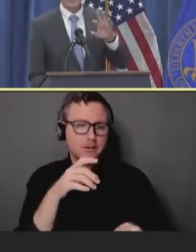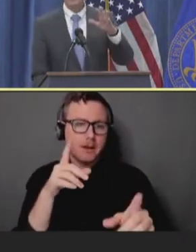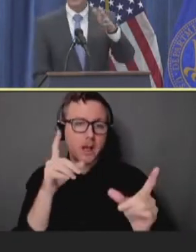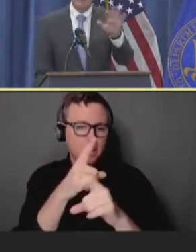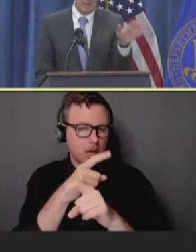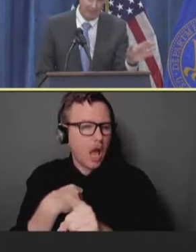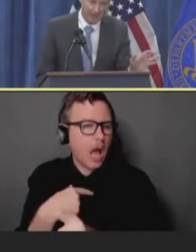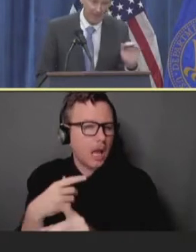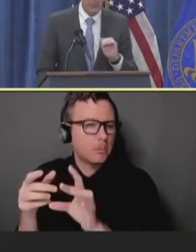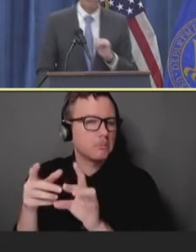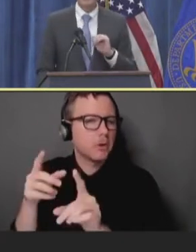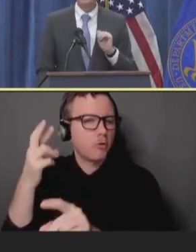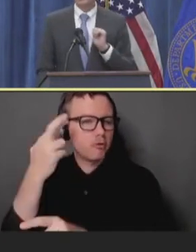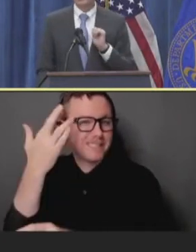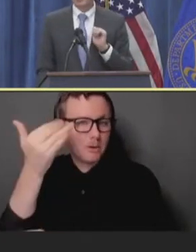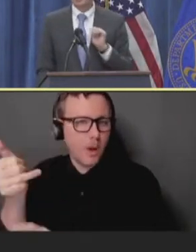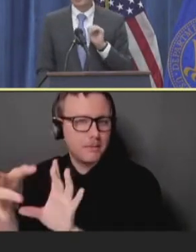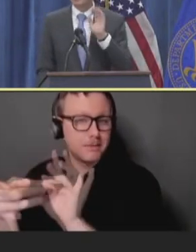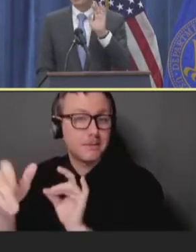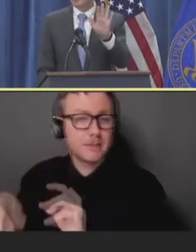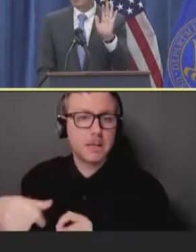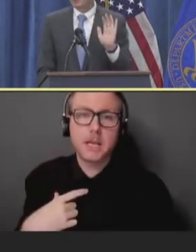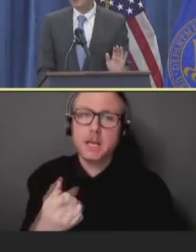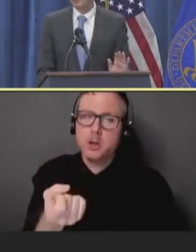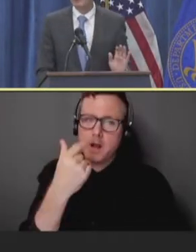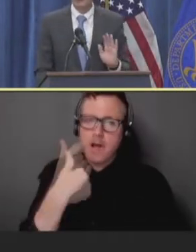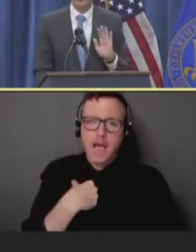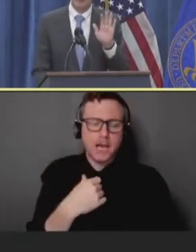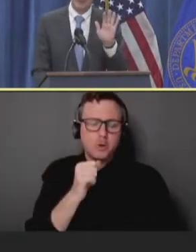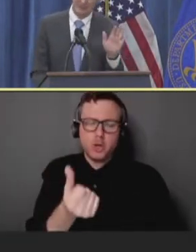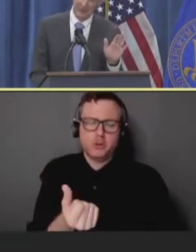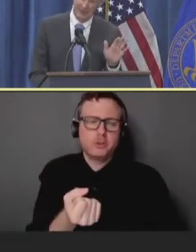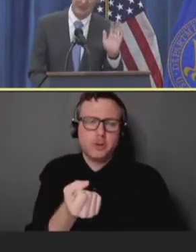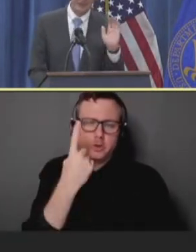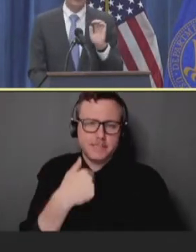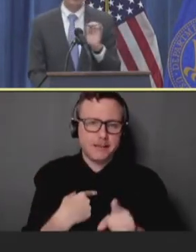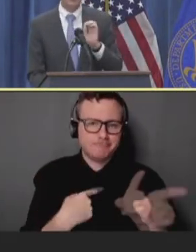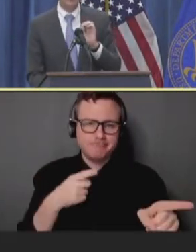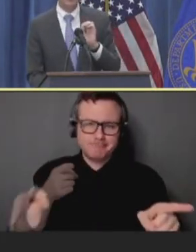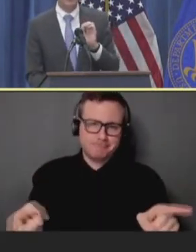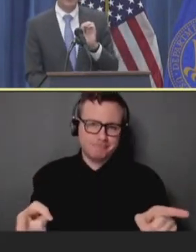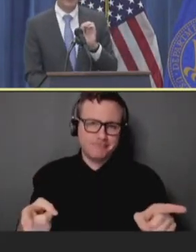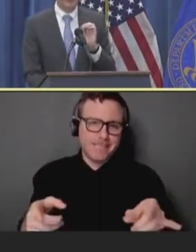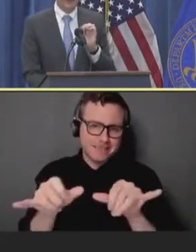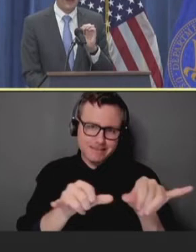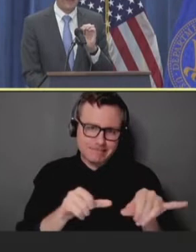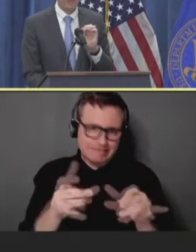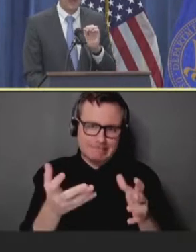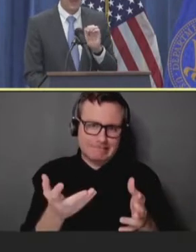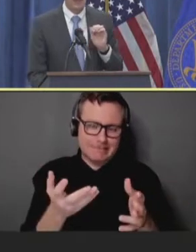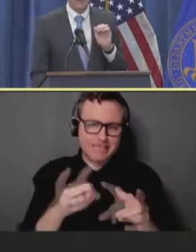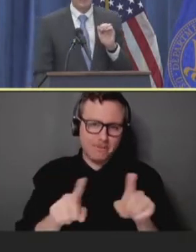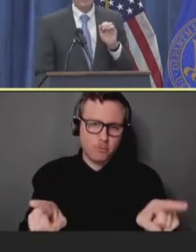And certainly, I don't understand many nuances, but I'm not even sure every immunologist knows all the nuances that we get.